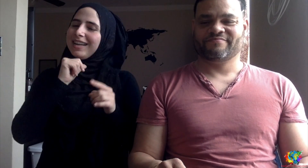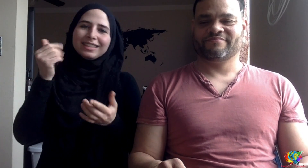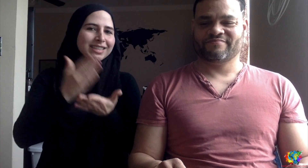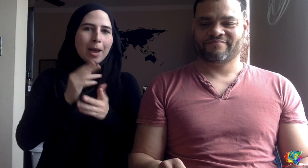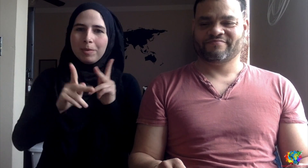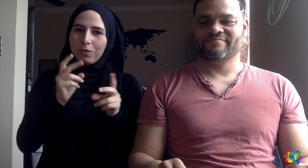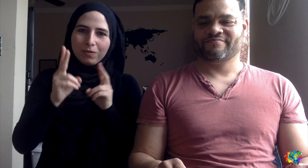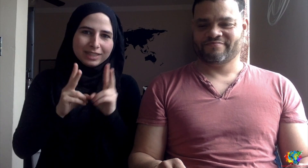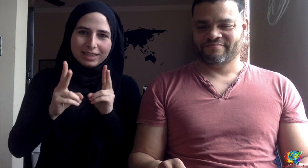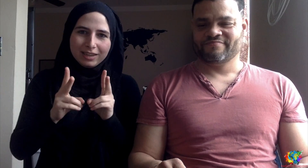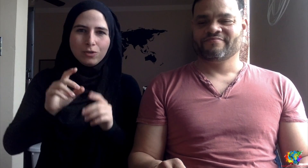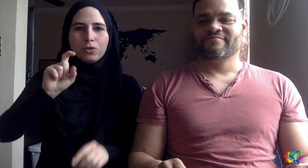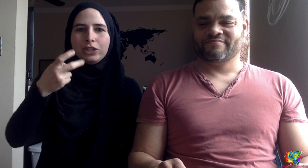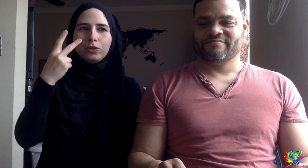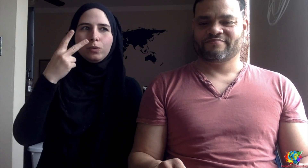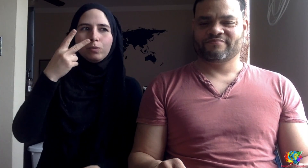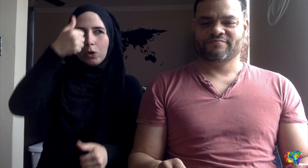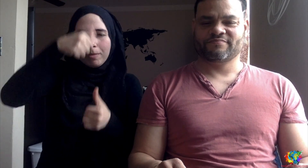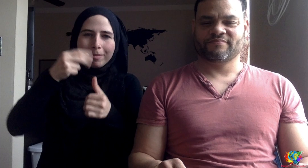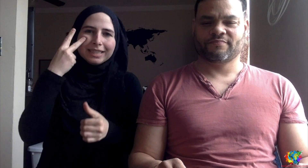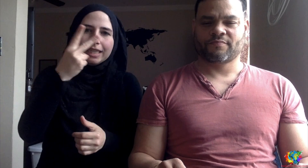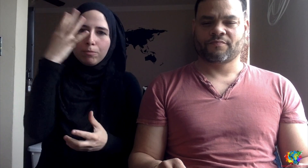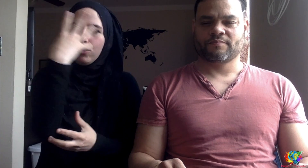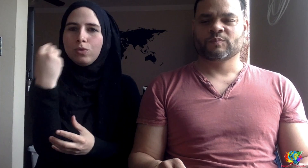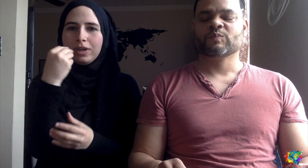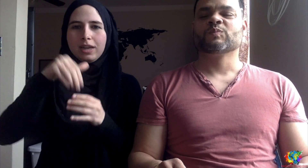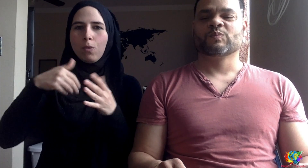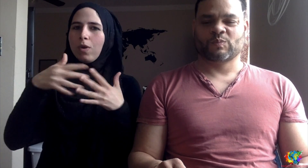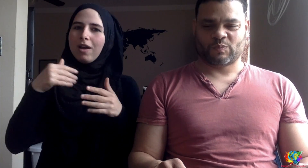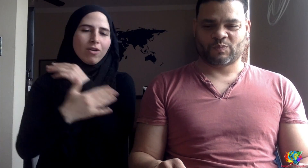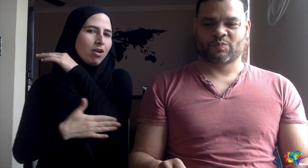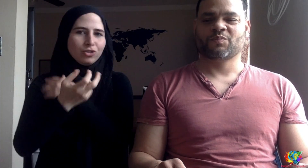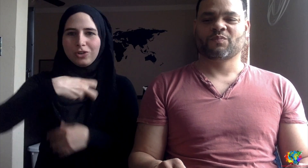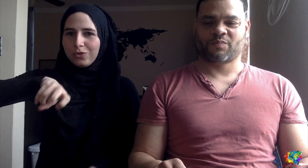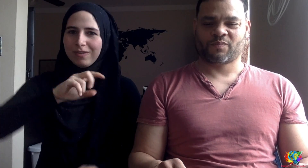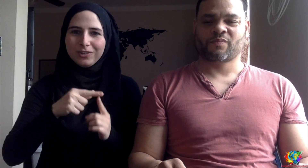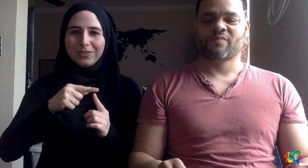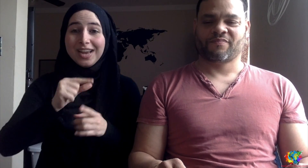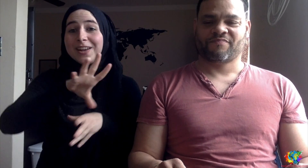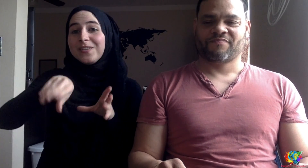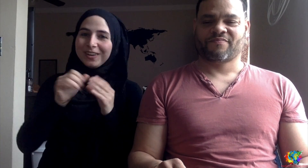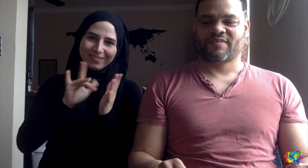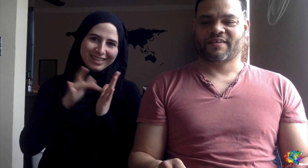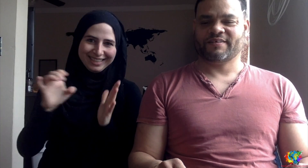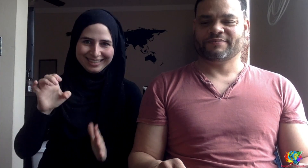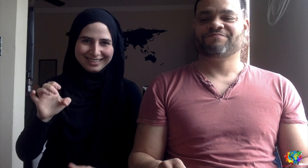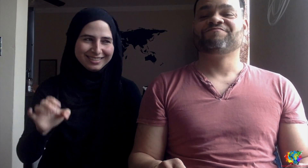Zee: It still didn't stop people from visiting Zee: So remember to see the beauty in whatever countries that you travel to including the Middle East